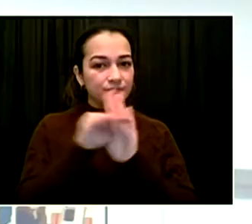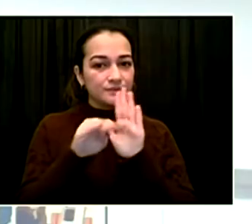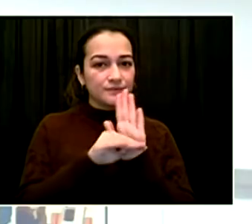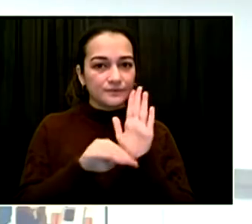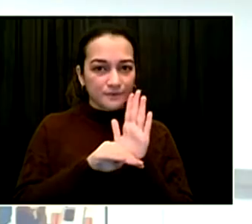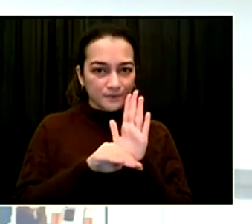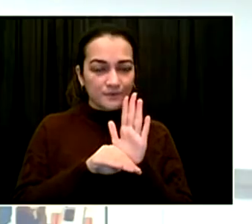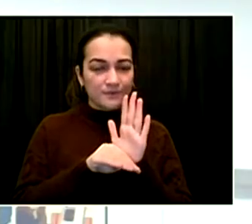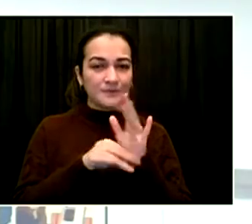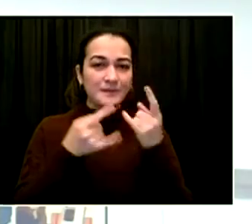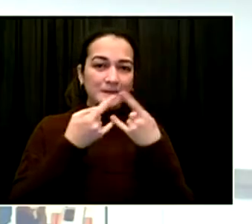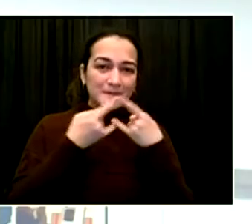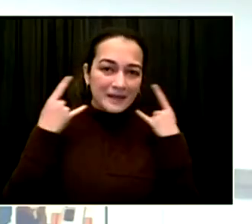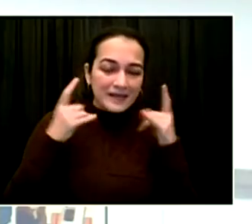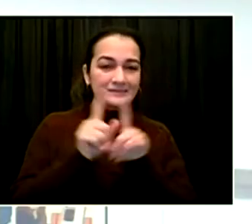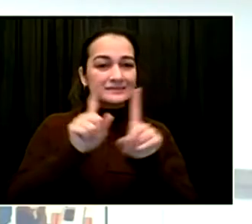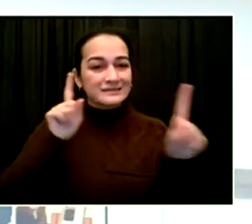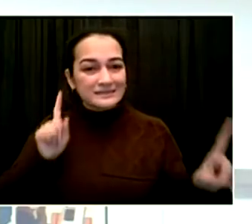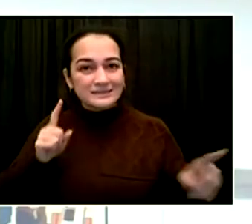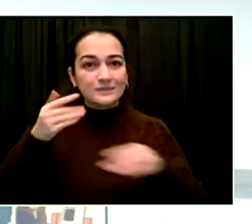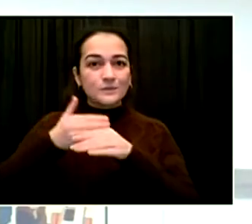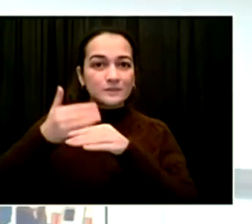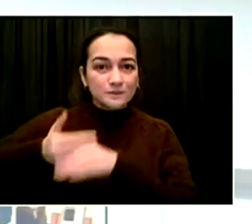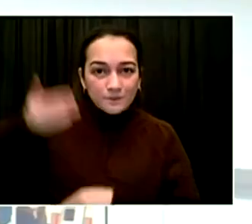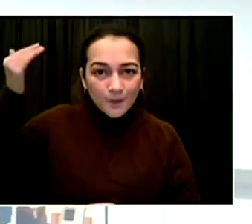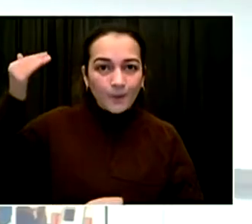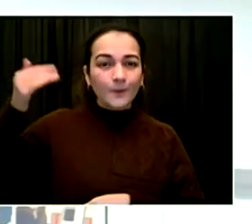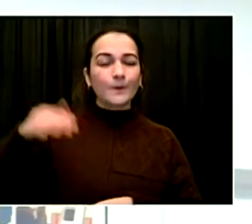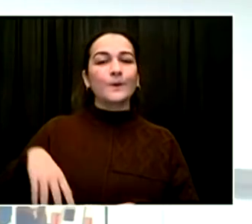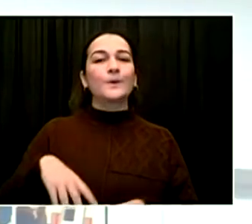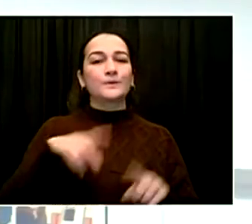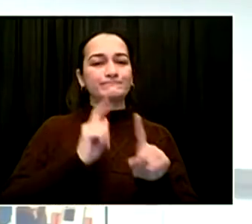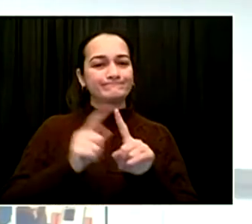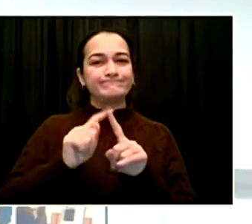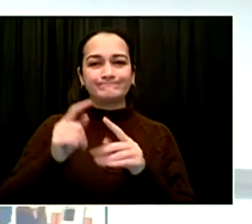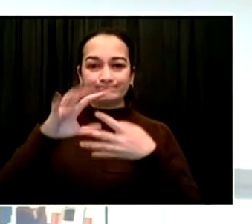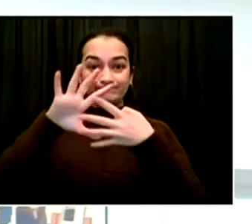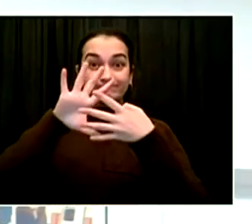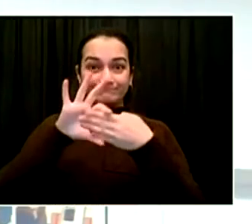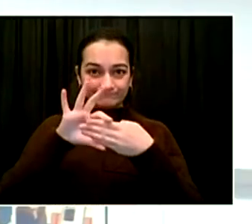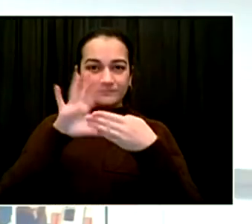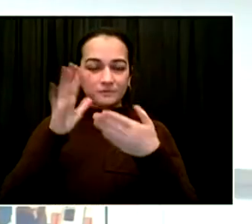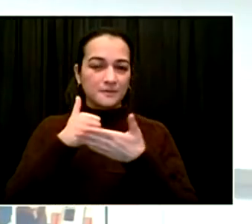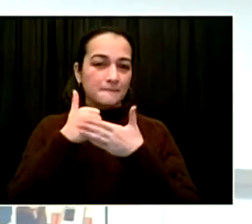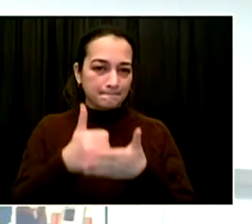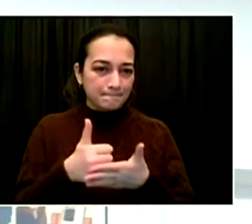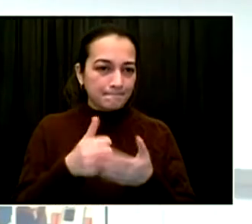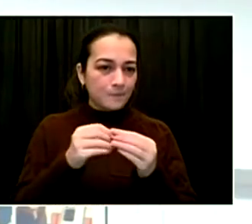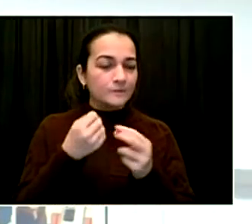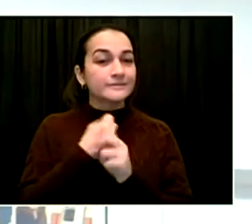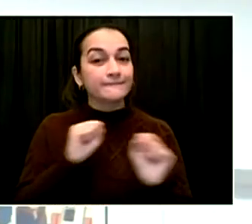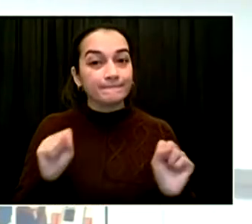AND MOVE ANY ACTIVITIES IF YOU